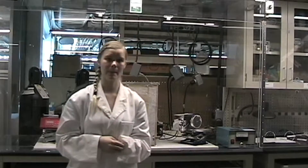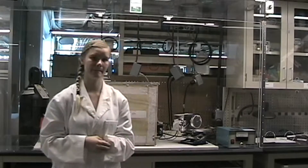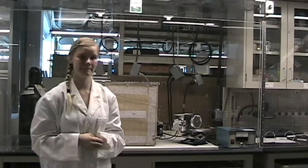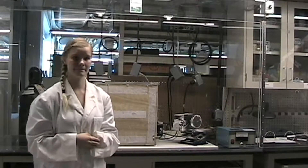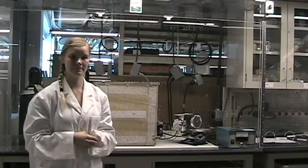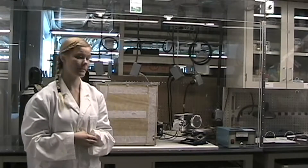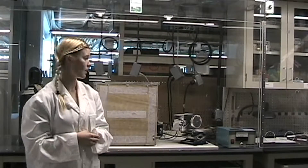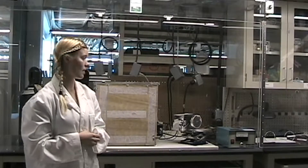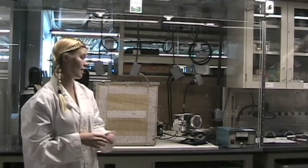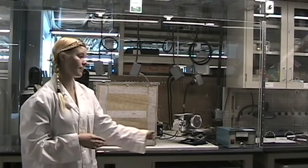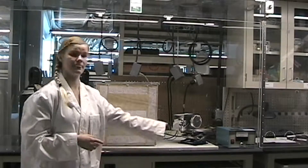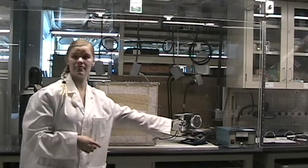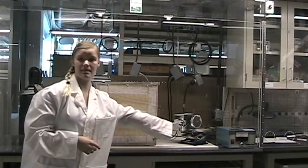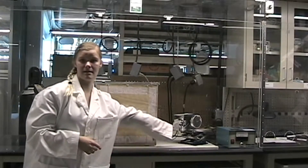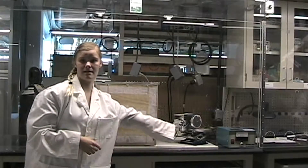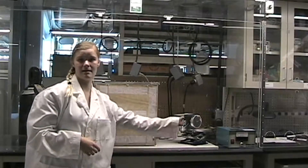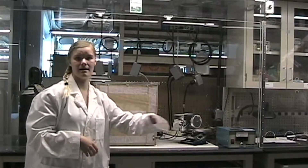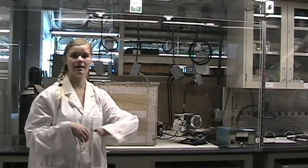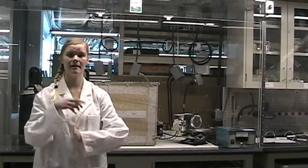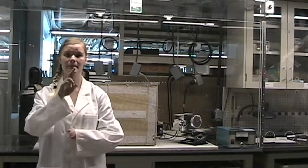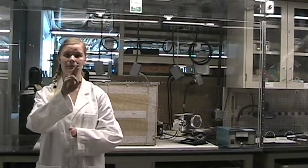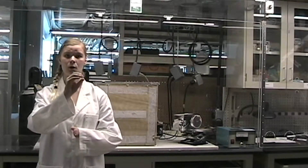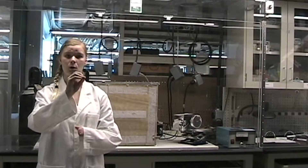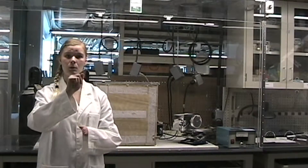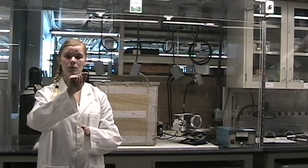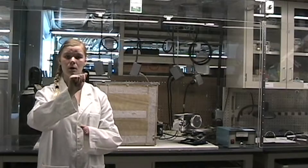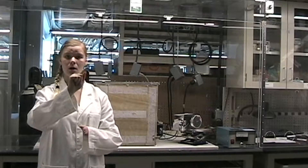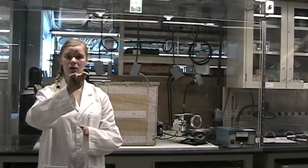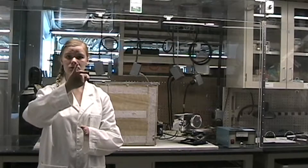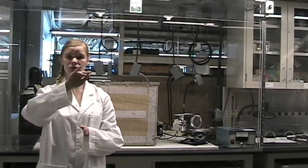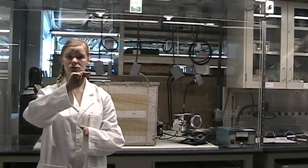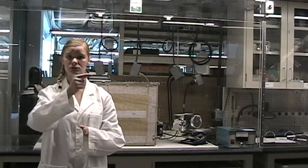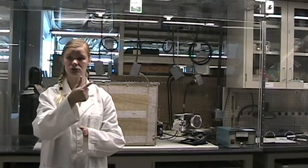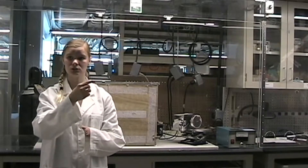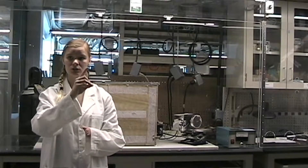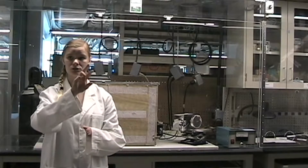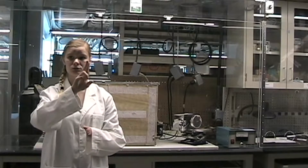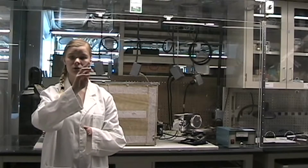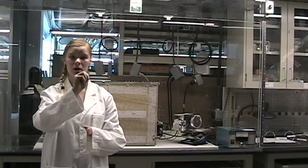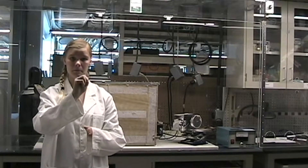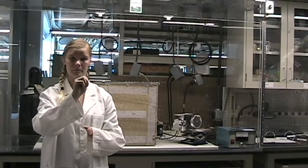This is called the rotating drum.